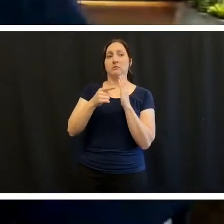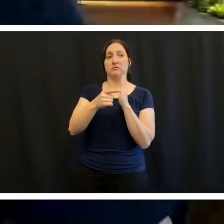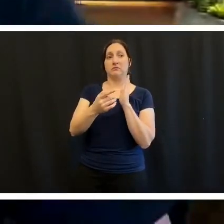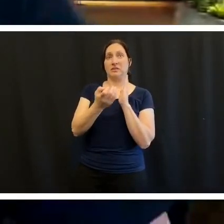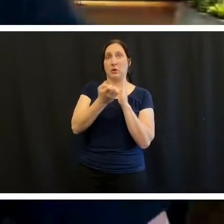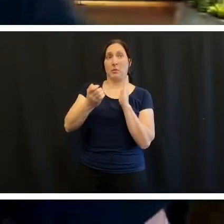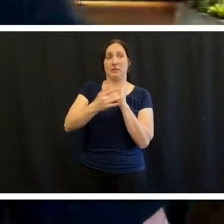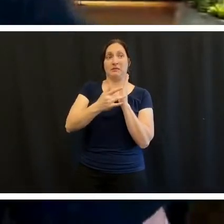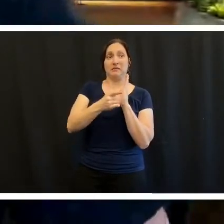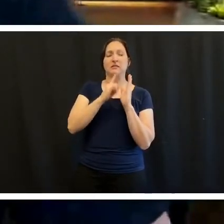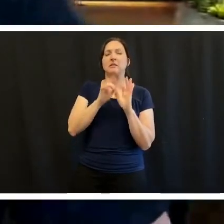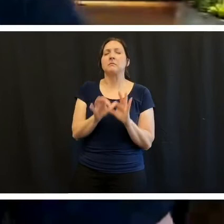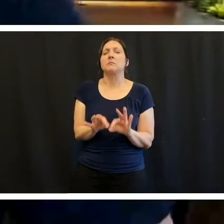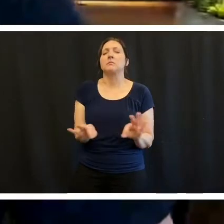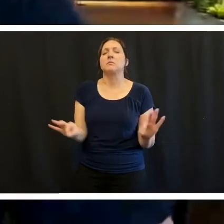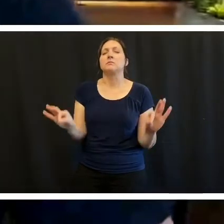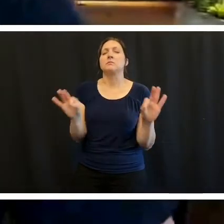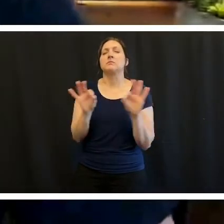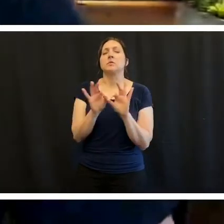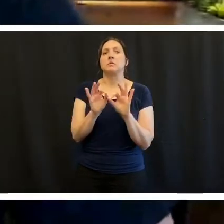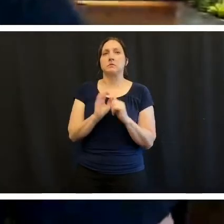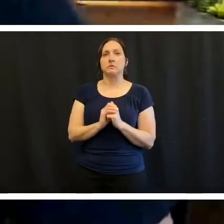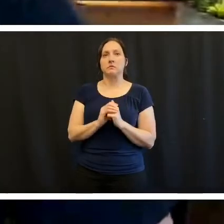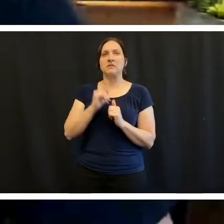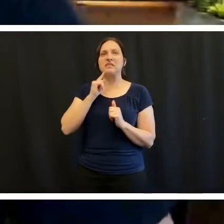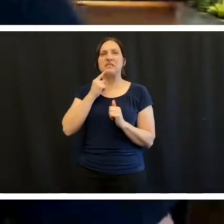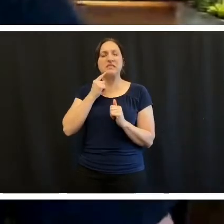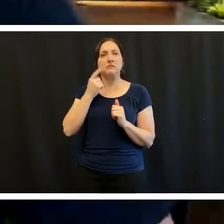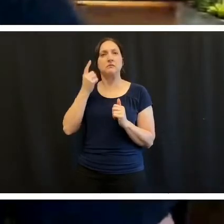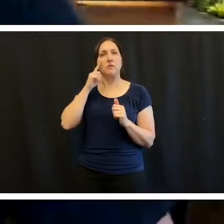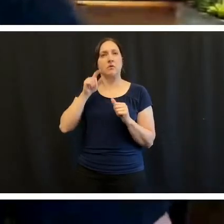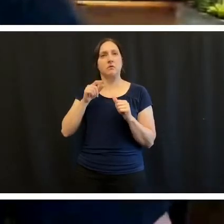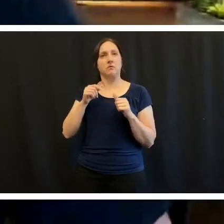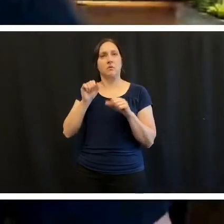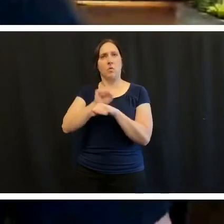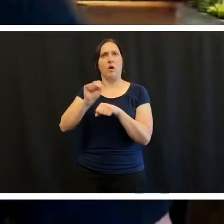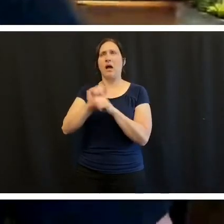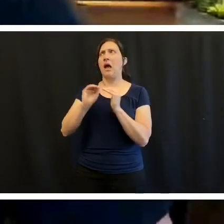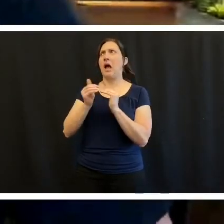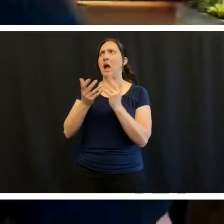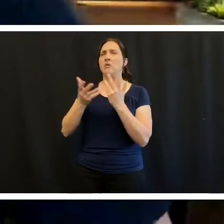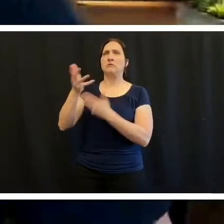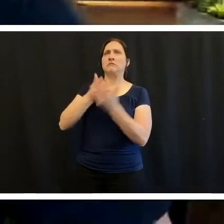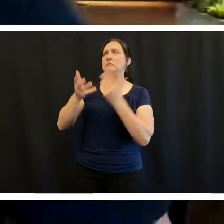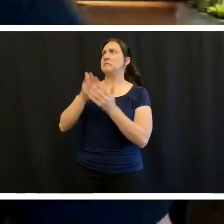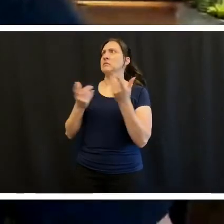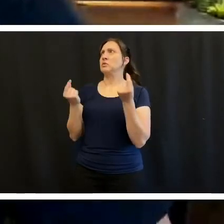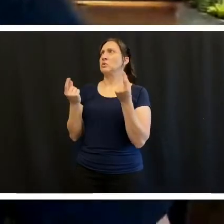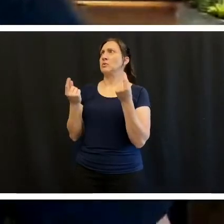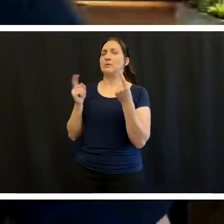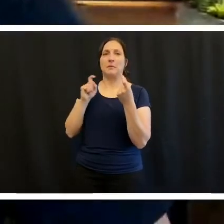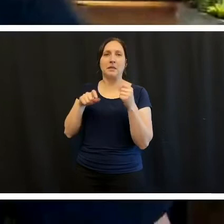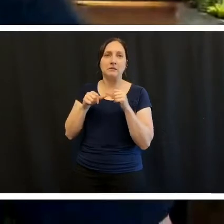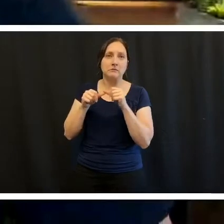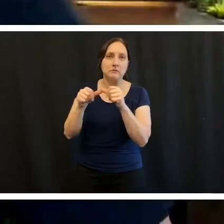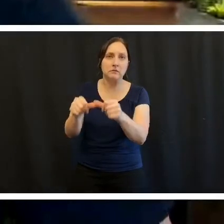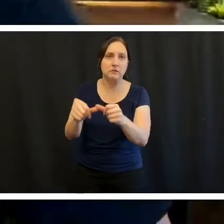the ability for us to continue to work, to be able to socialize, to be able to connect with our family. Even church services are online.